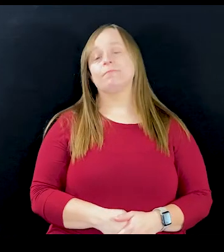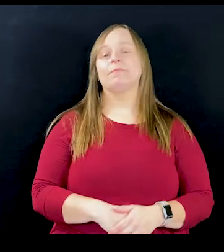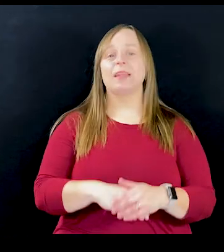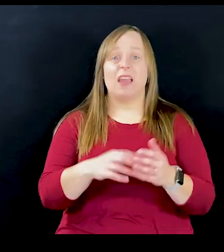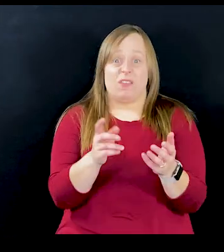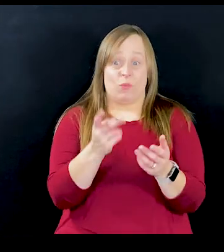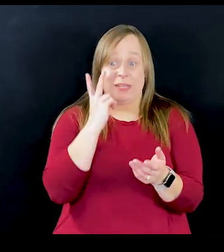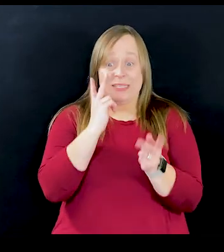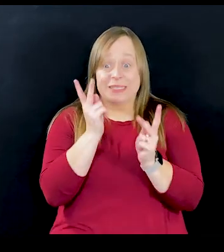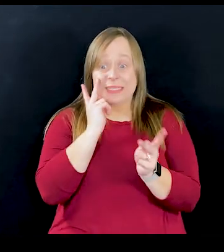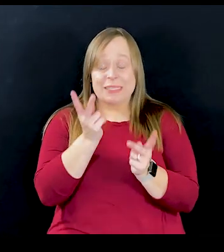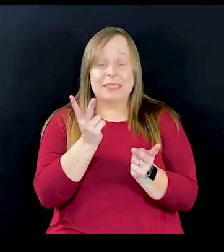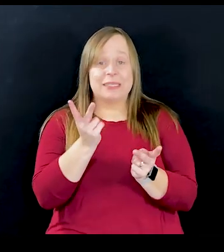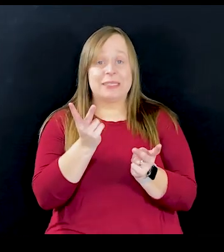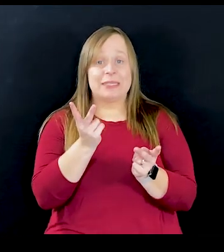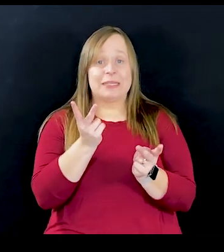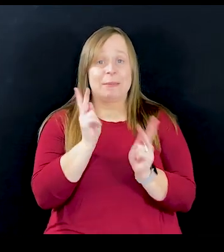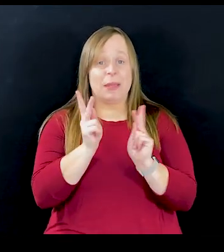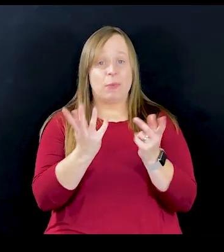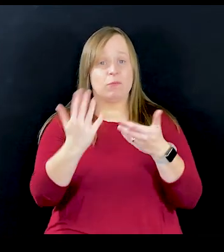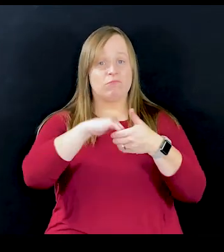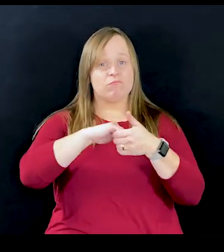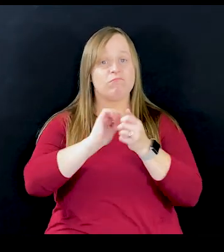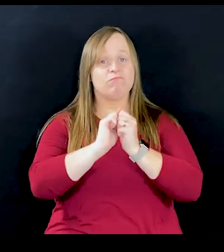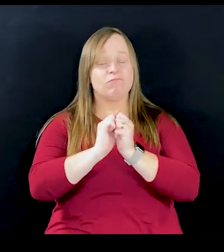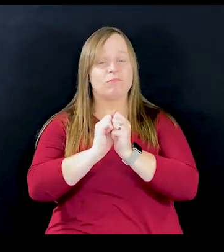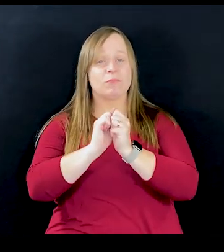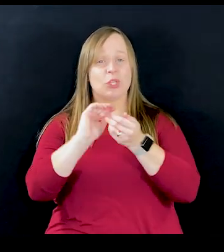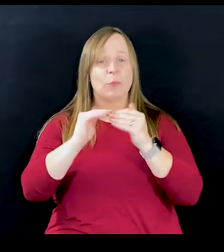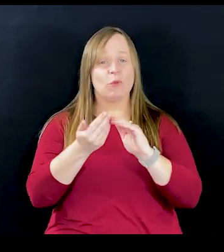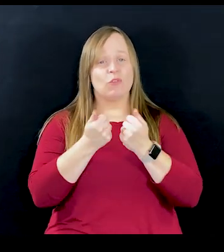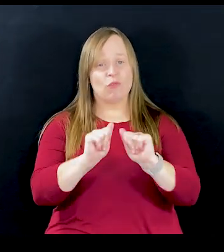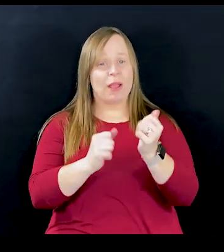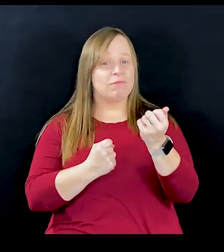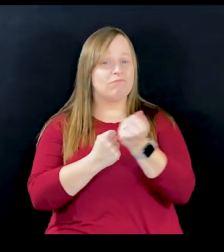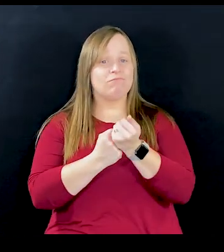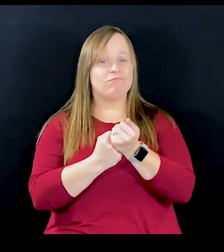And as we are seeing people coming together and our communities are trying to support